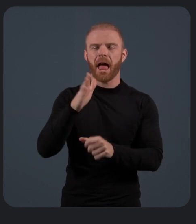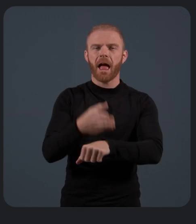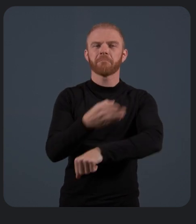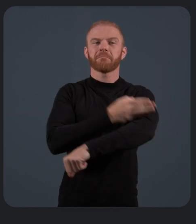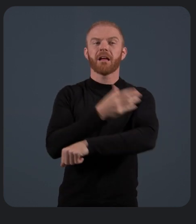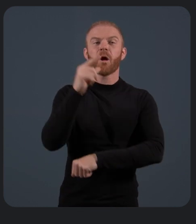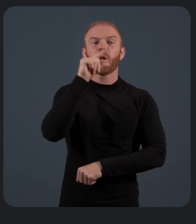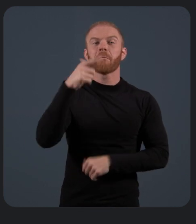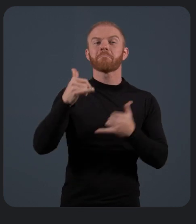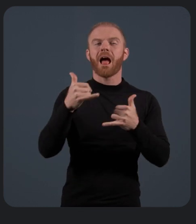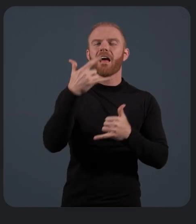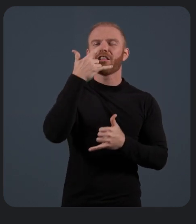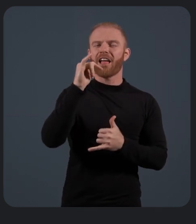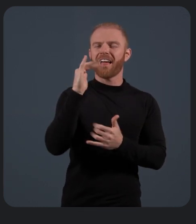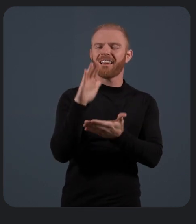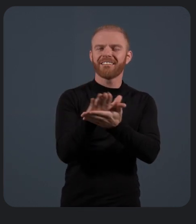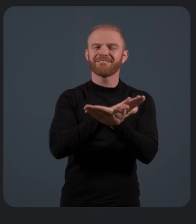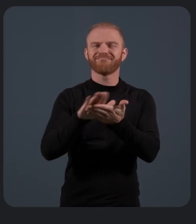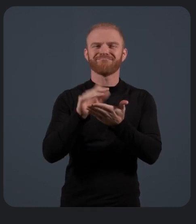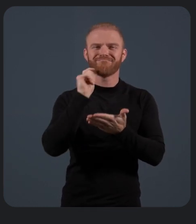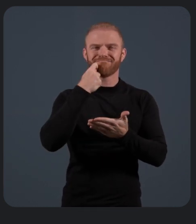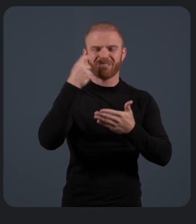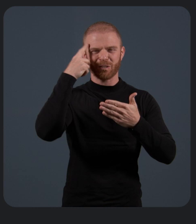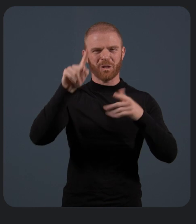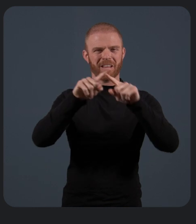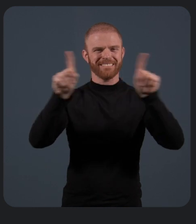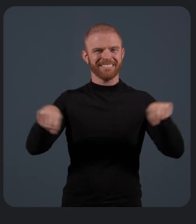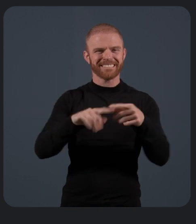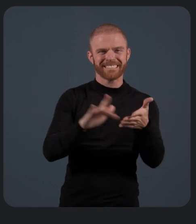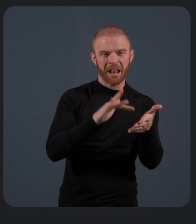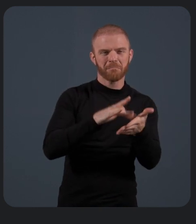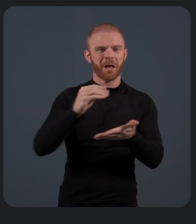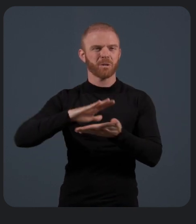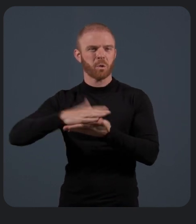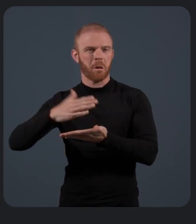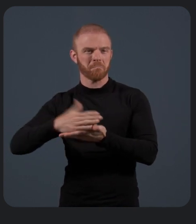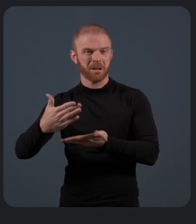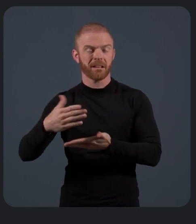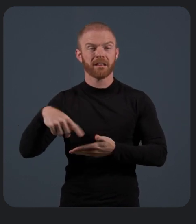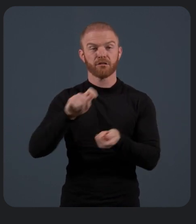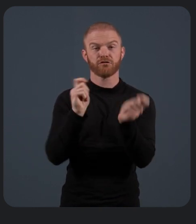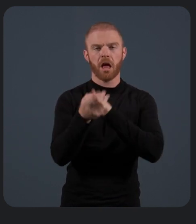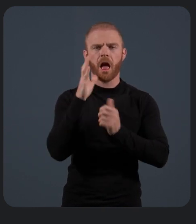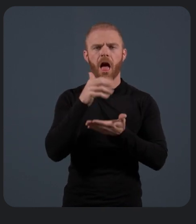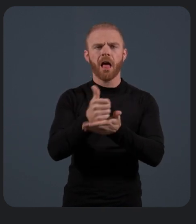so it looks amazing on a tablet or a foldable device. These changes will help people find